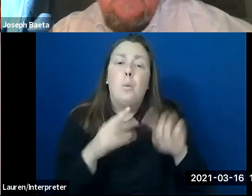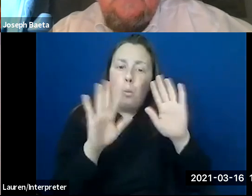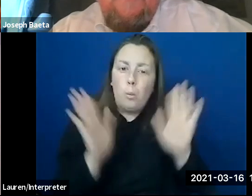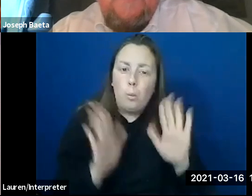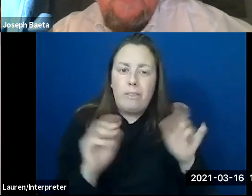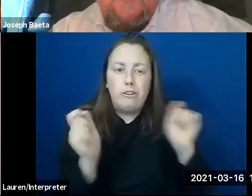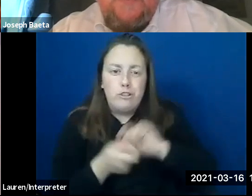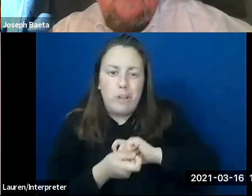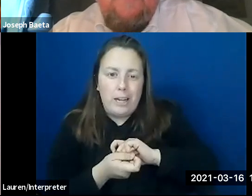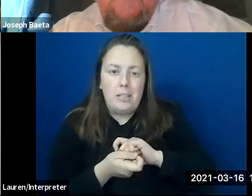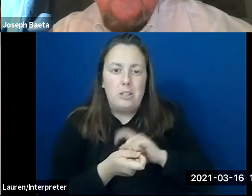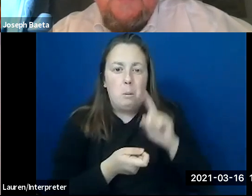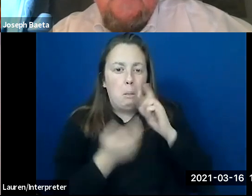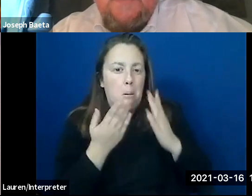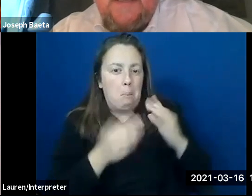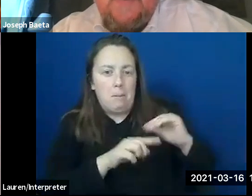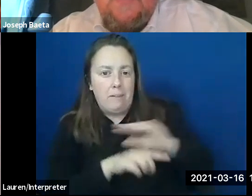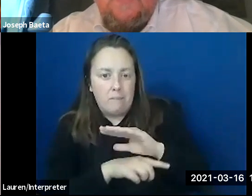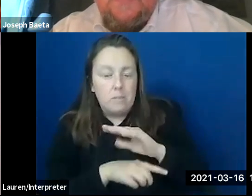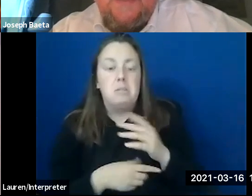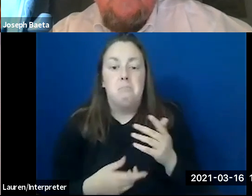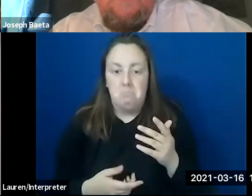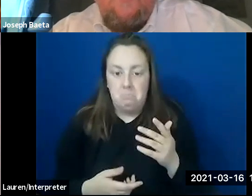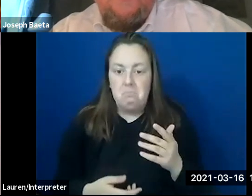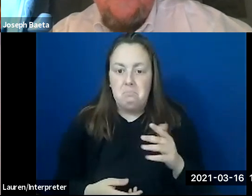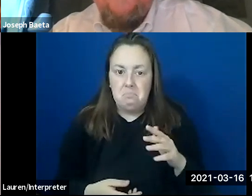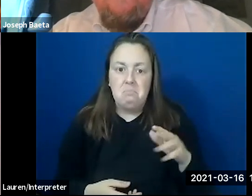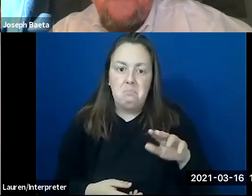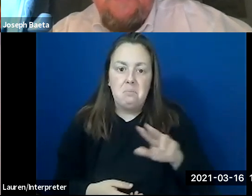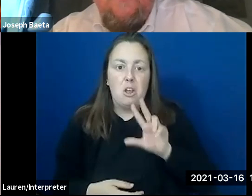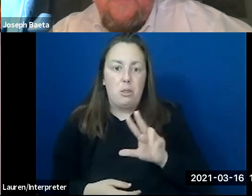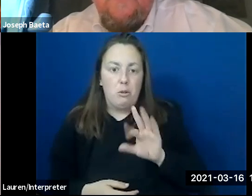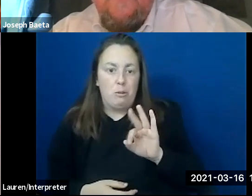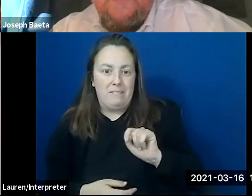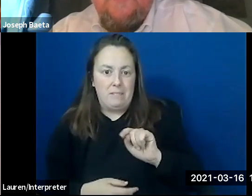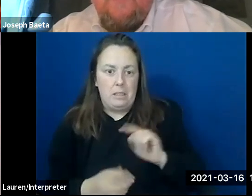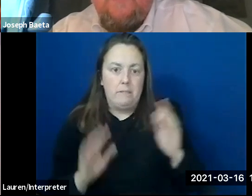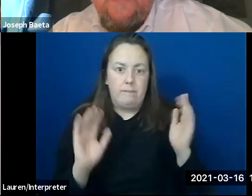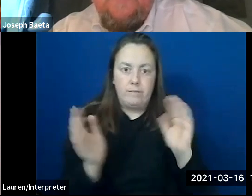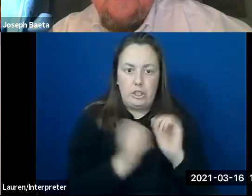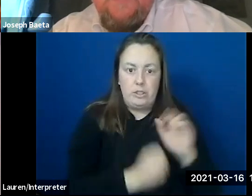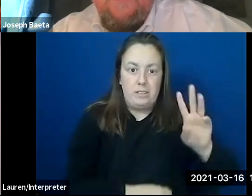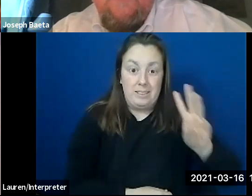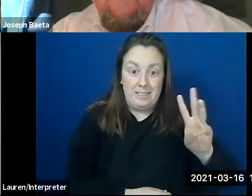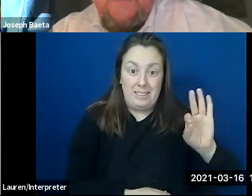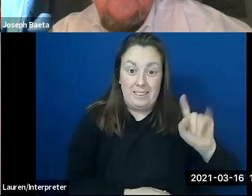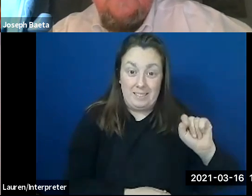Joseph Baeta: In France, between three feet versus six feet at the high school again no classroom anywhere in the district will be at less than three feet.